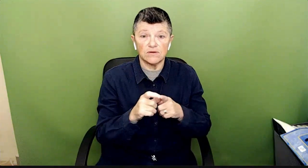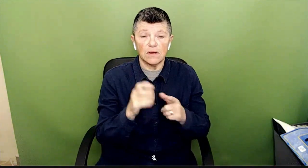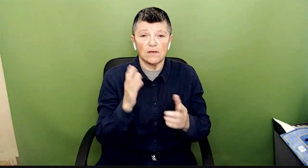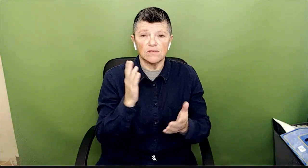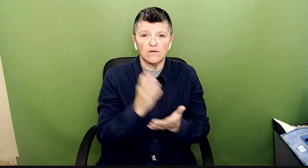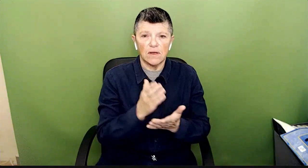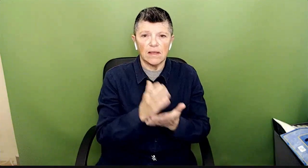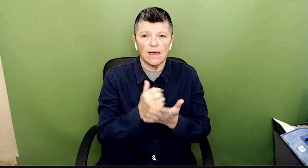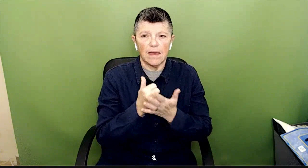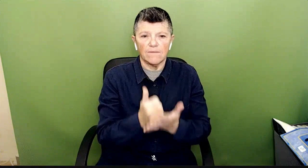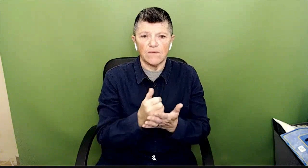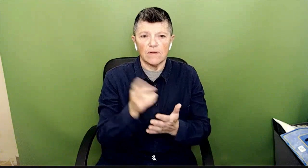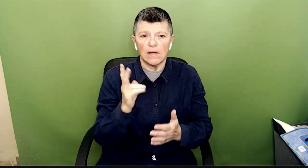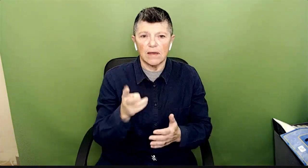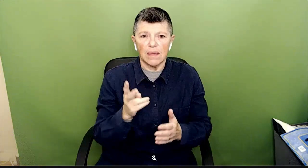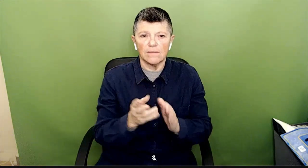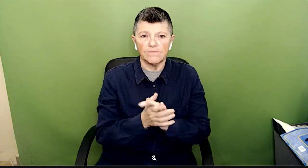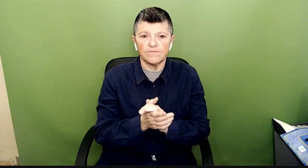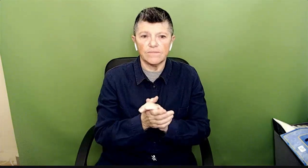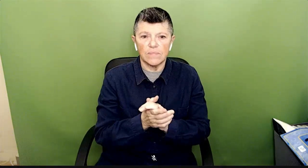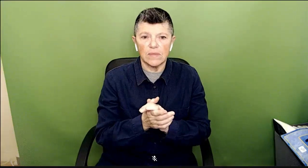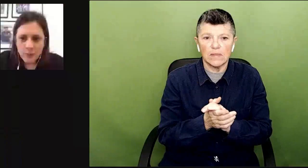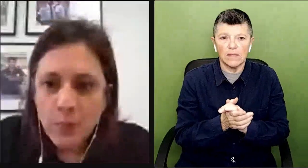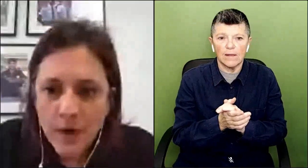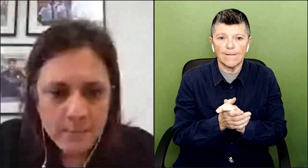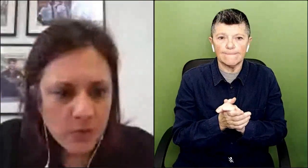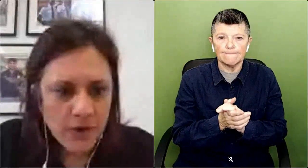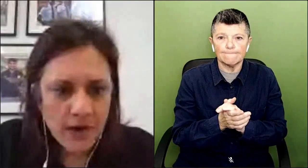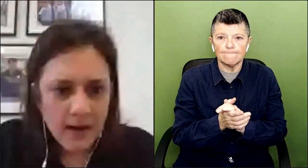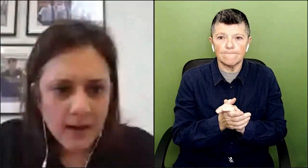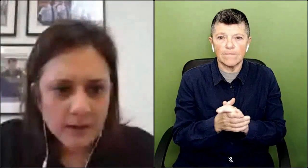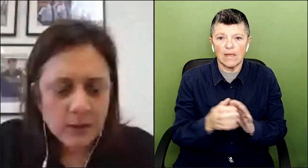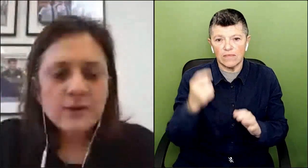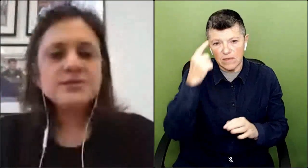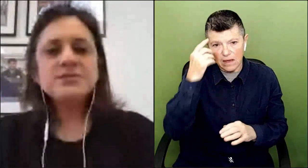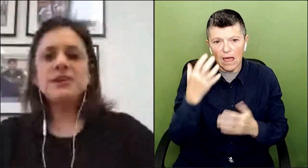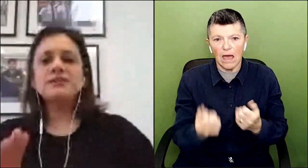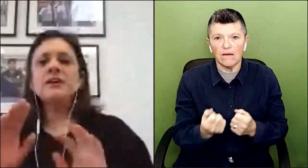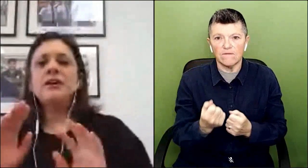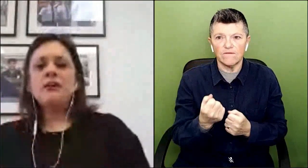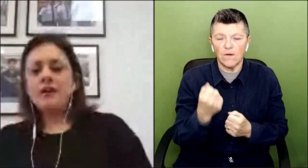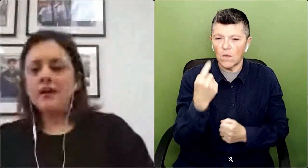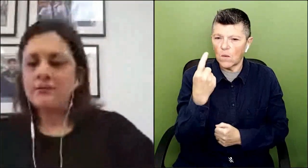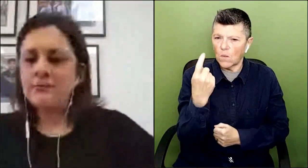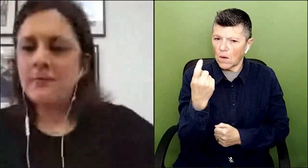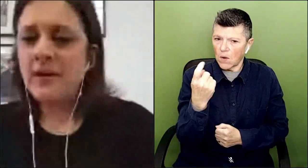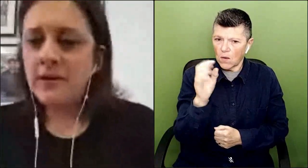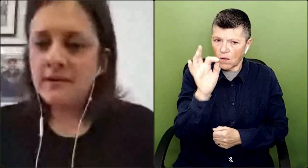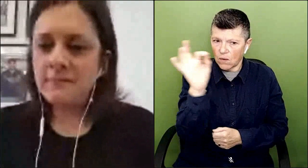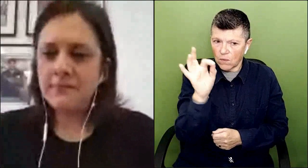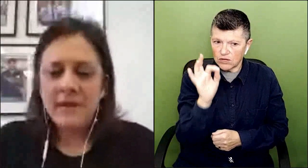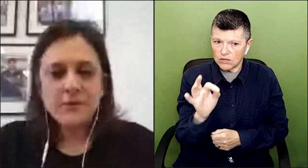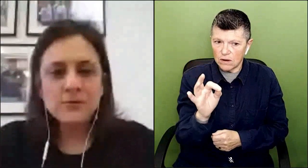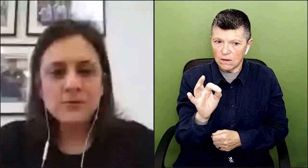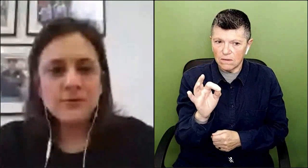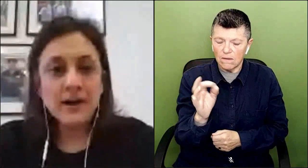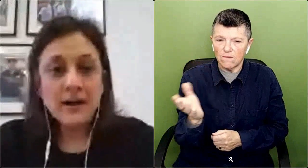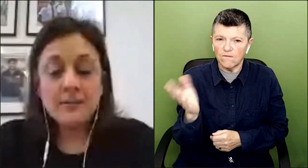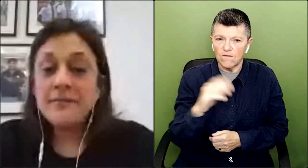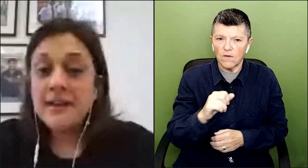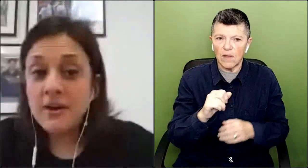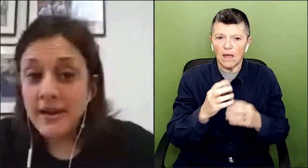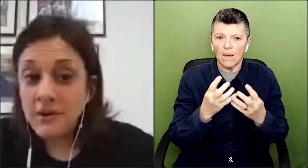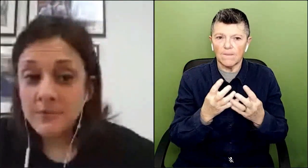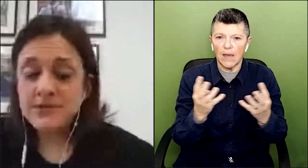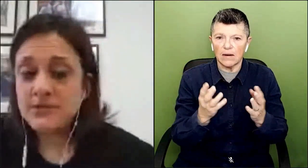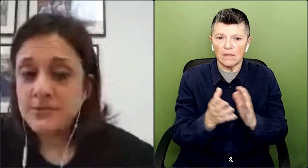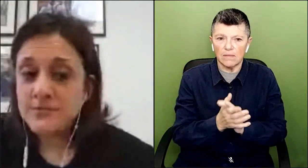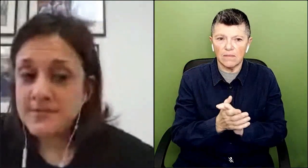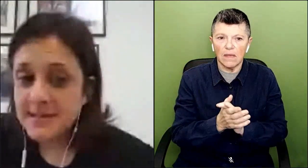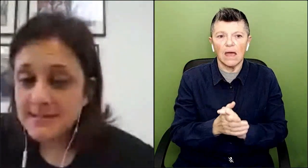I think I'm going to get one more question from our panel, and then I am going to send